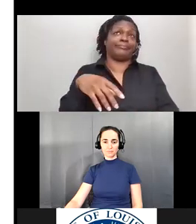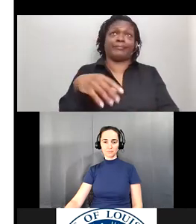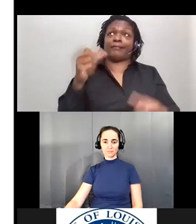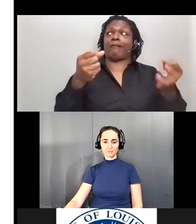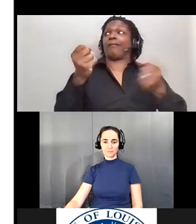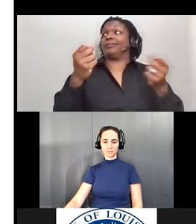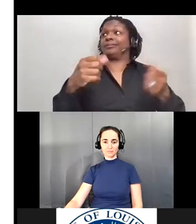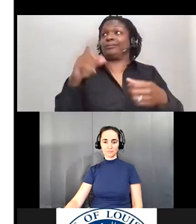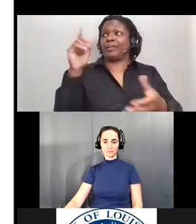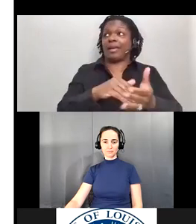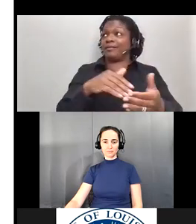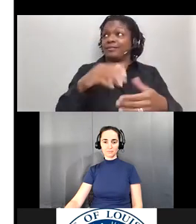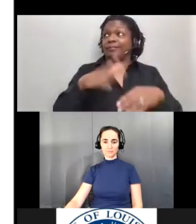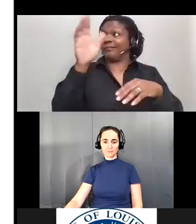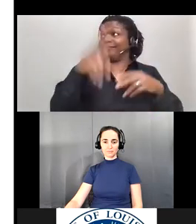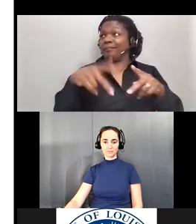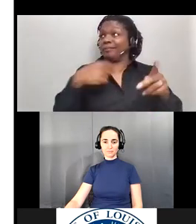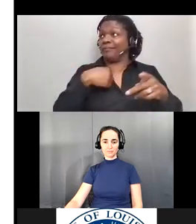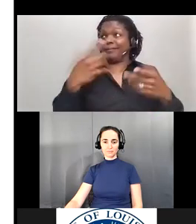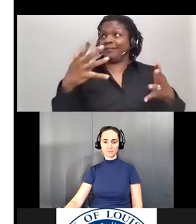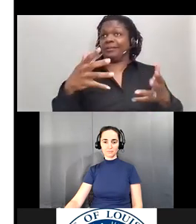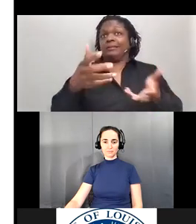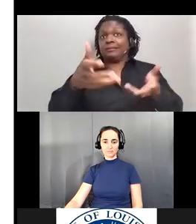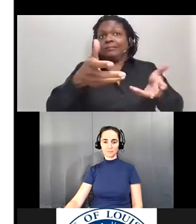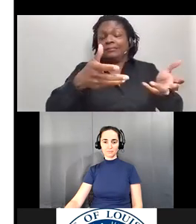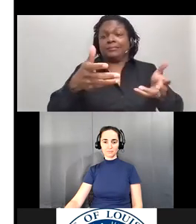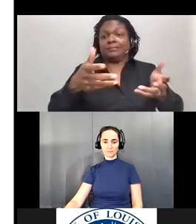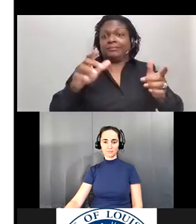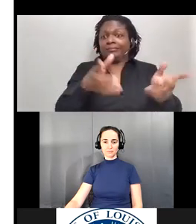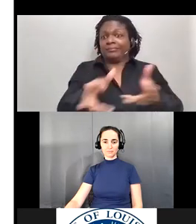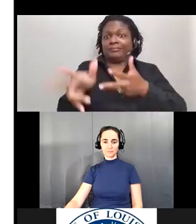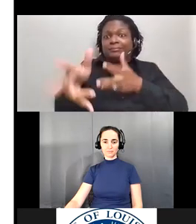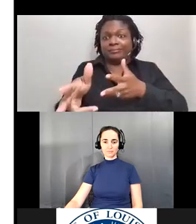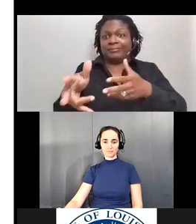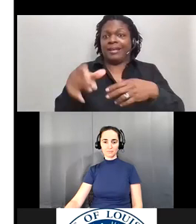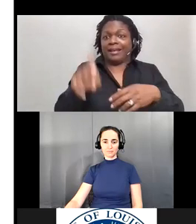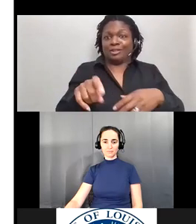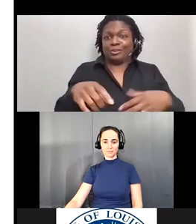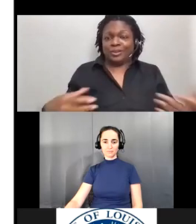15:56:33 and these are just some of the things that I during my career would say to have